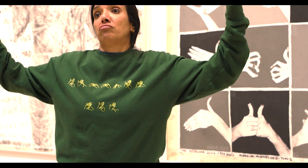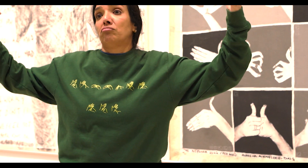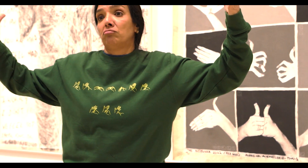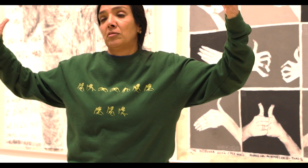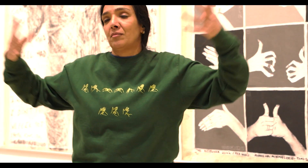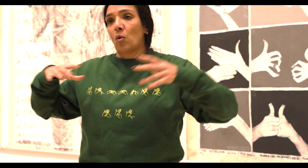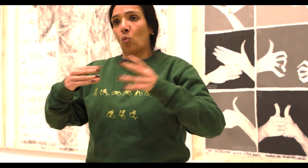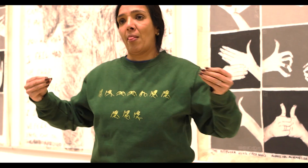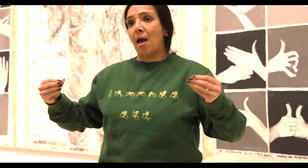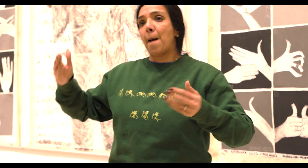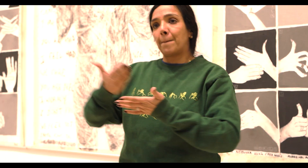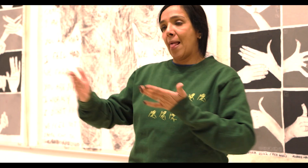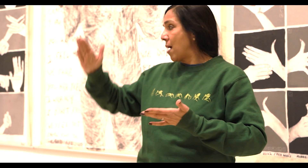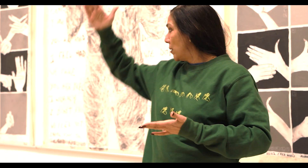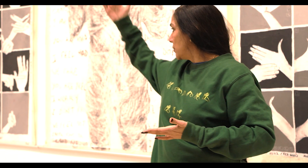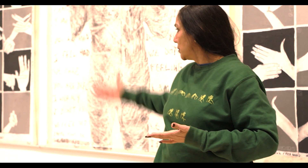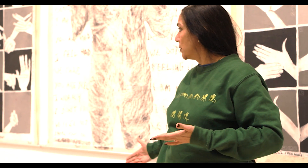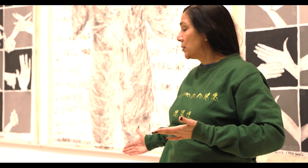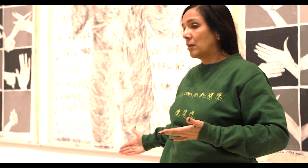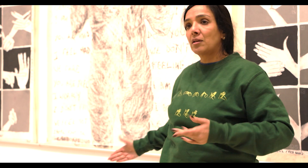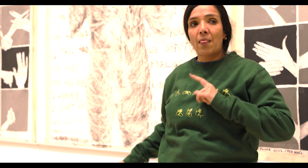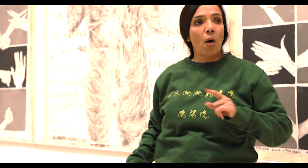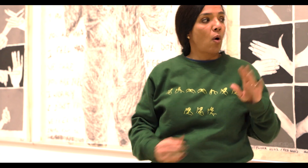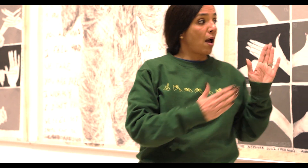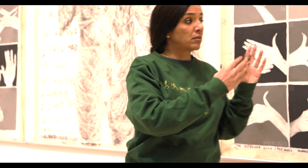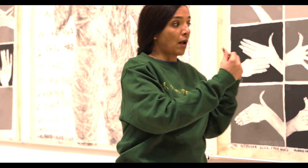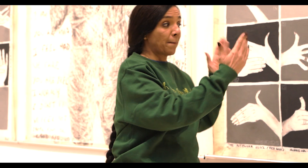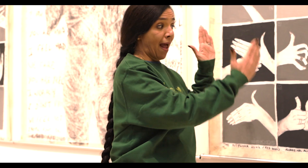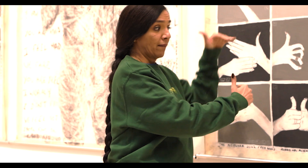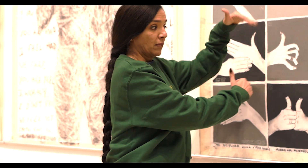If you want to just generally express, you use plain paper,